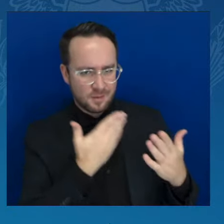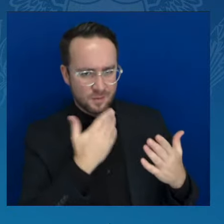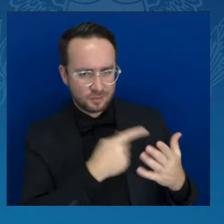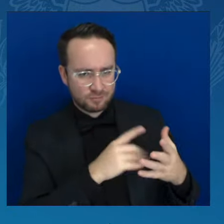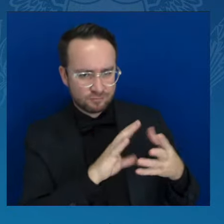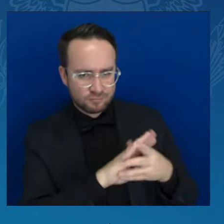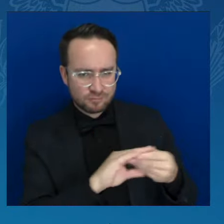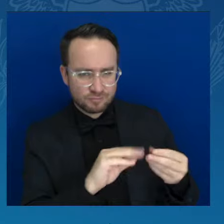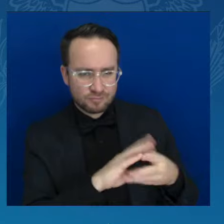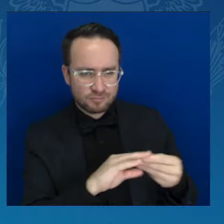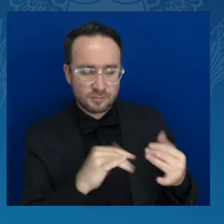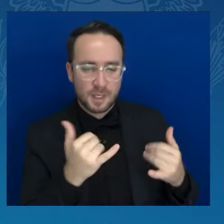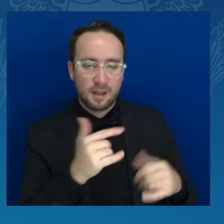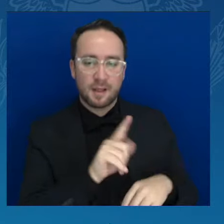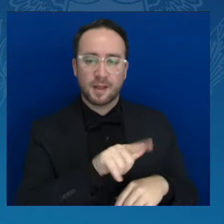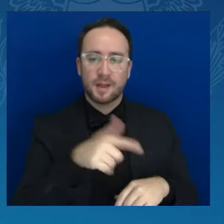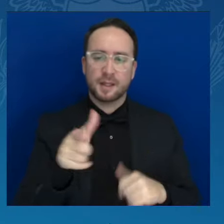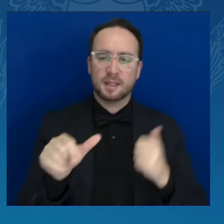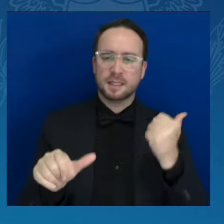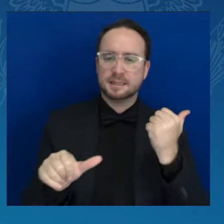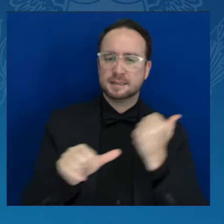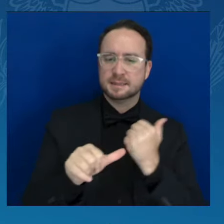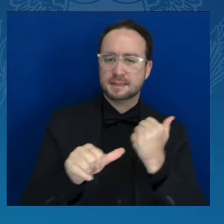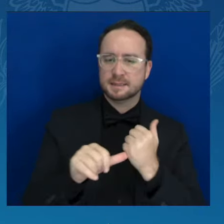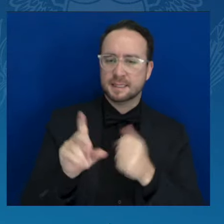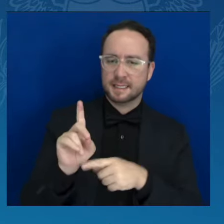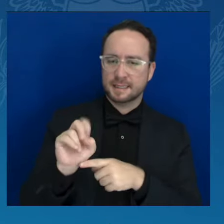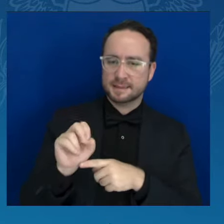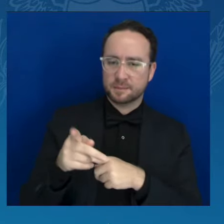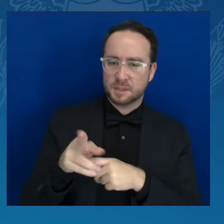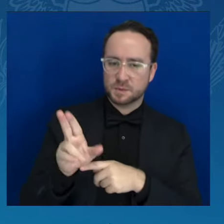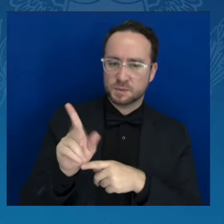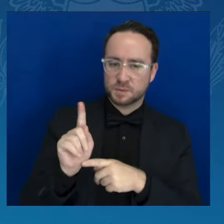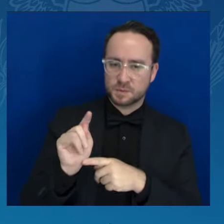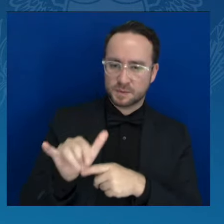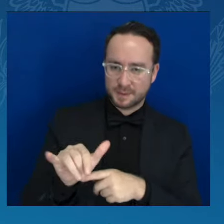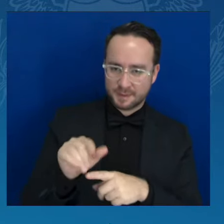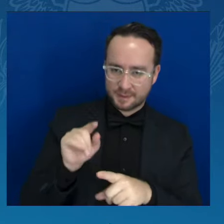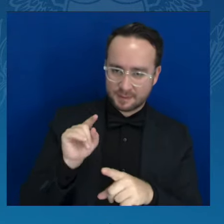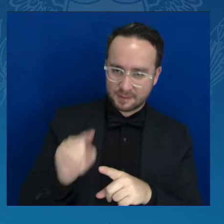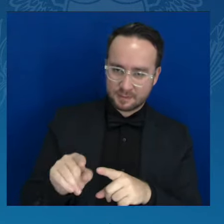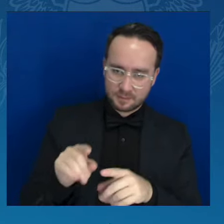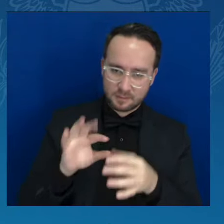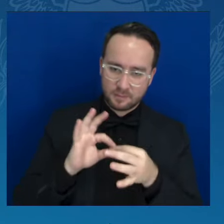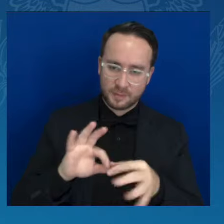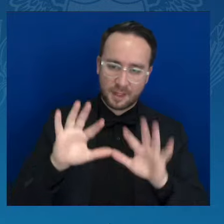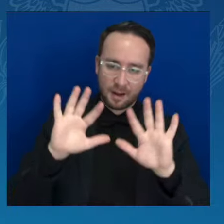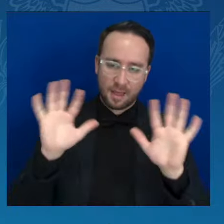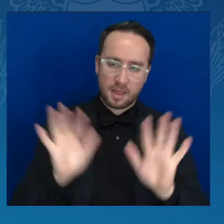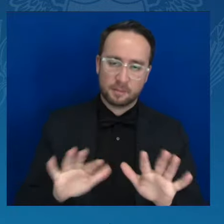Mary Frances Repco. Space based information is obviously an essential element